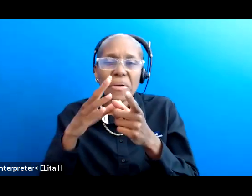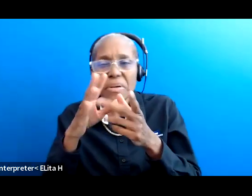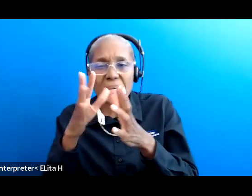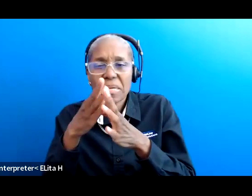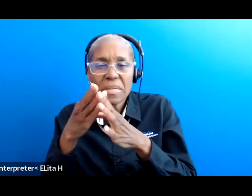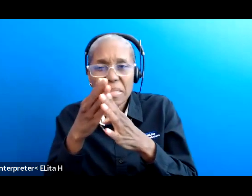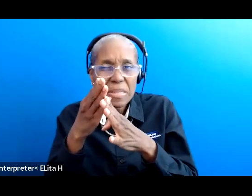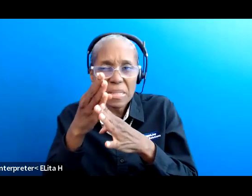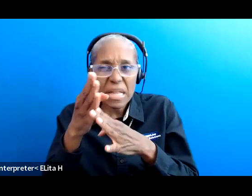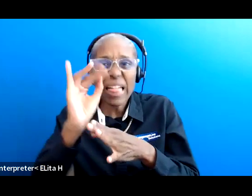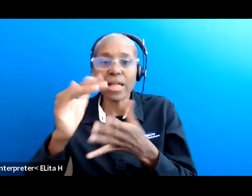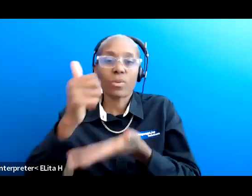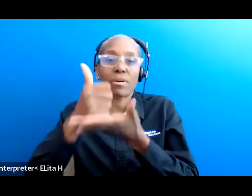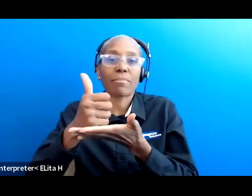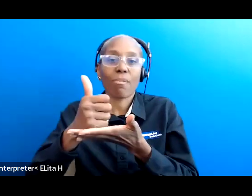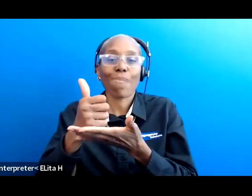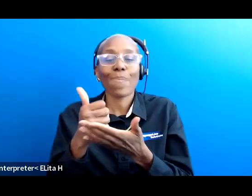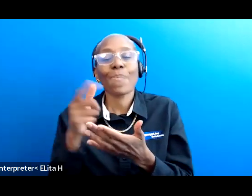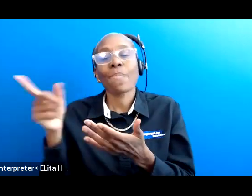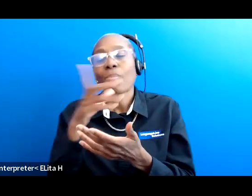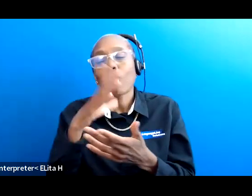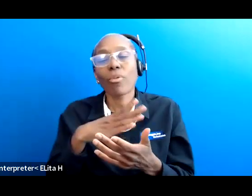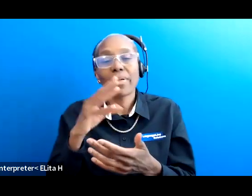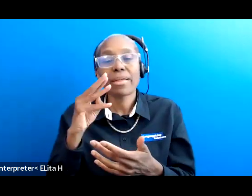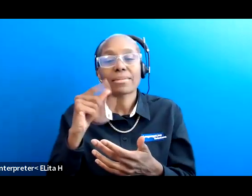So this lady has macular degeneration.